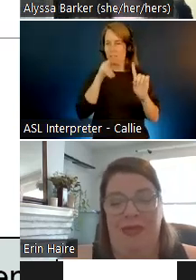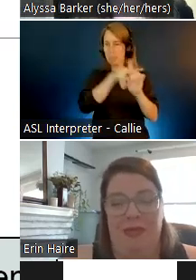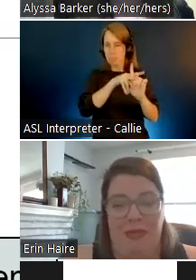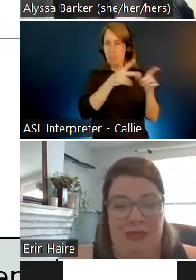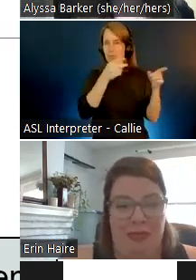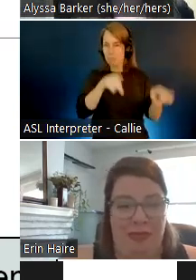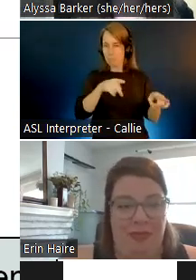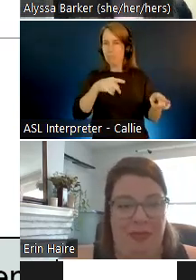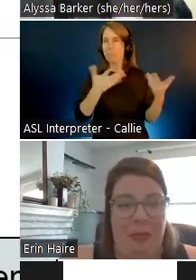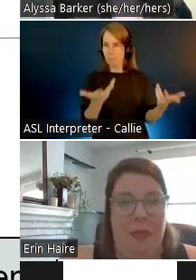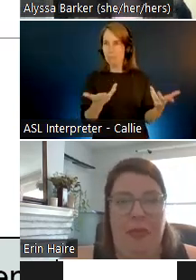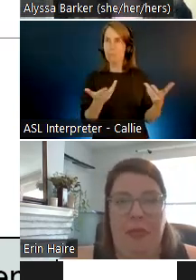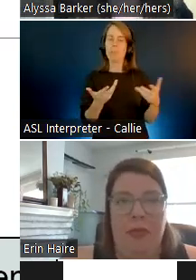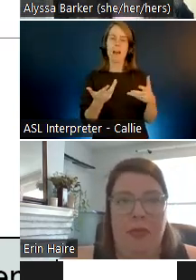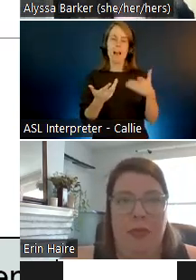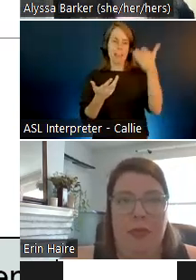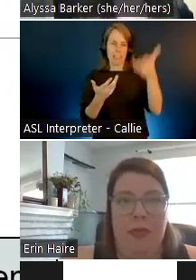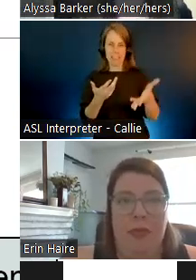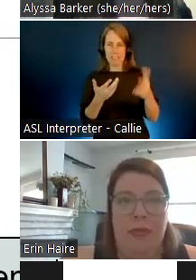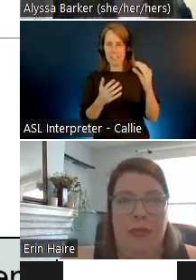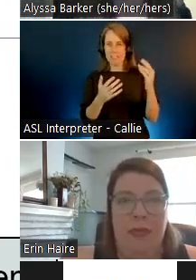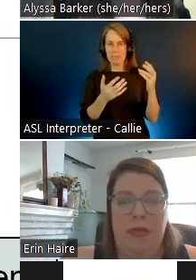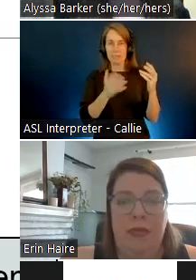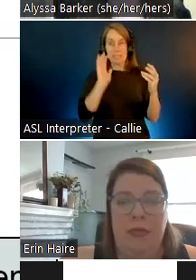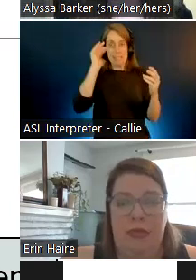um this makes it look a lot simpler than it probably is if you were to talk to us